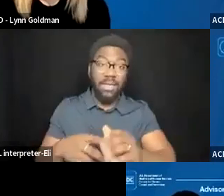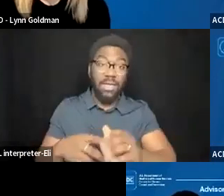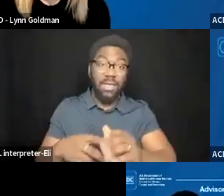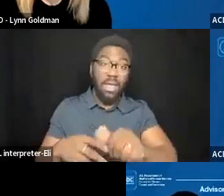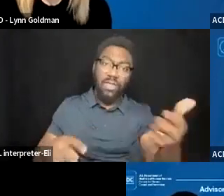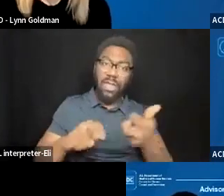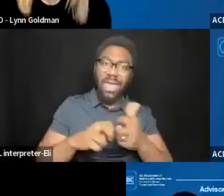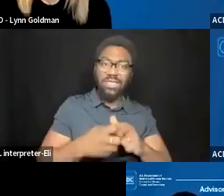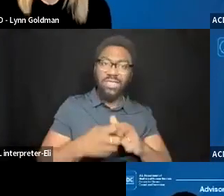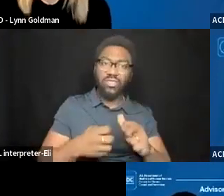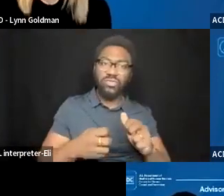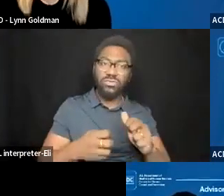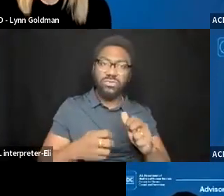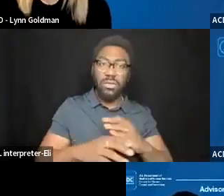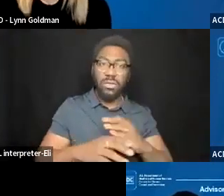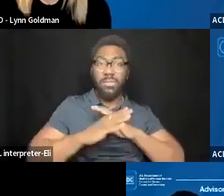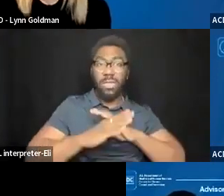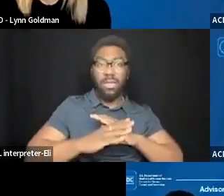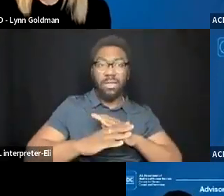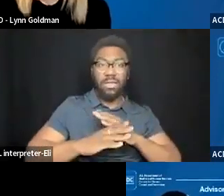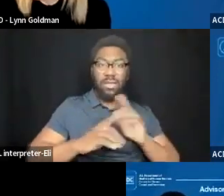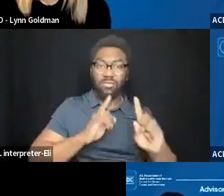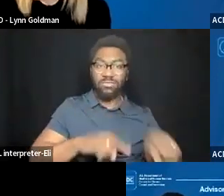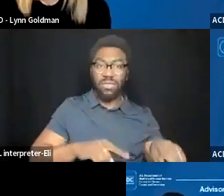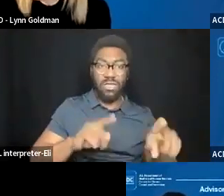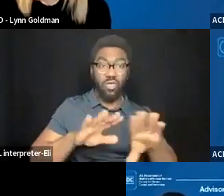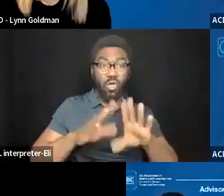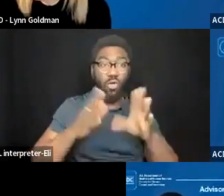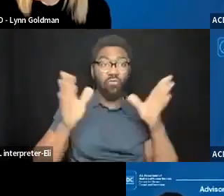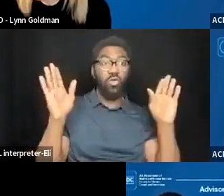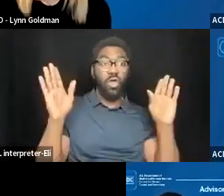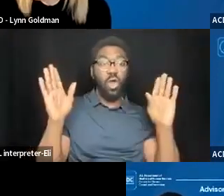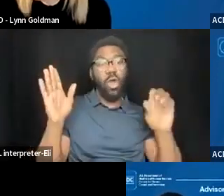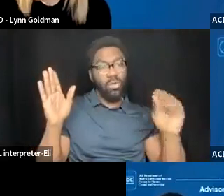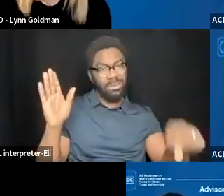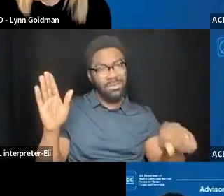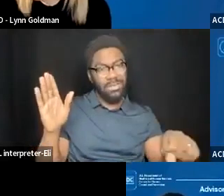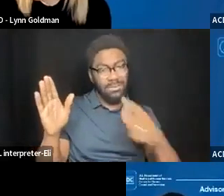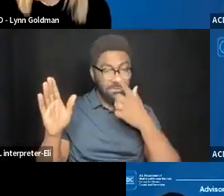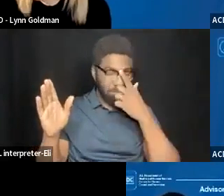that were inhibiting the overall response. I think we really stuck to what can CDC do better.